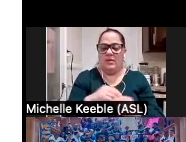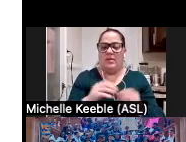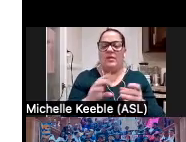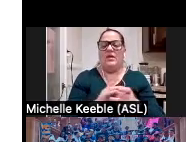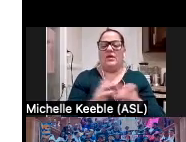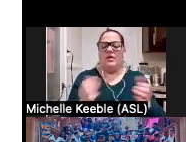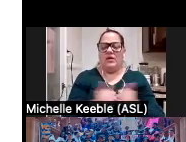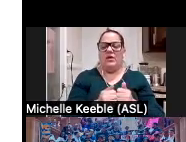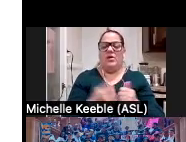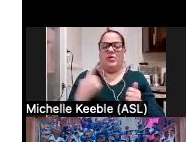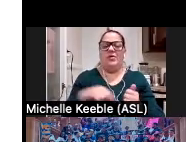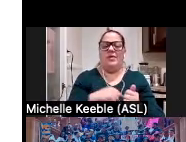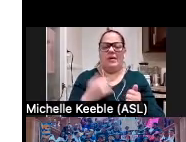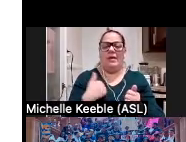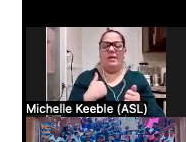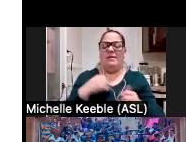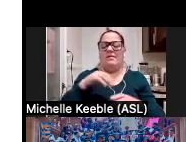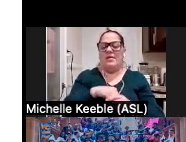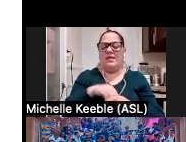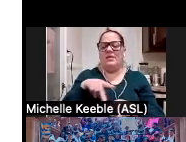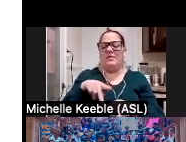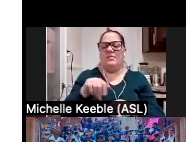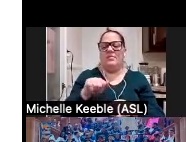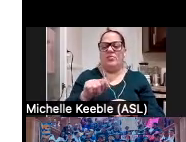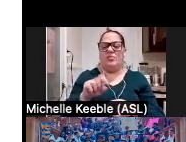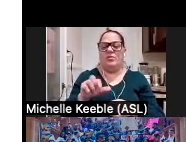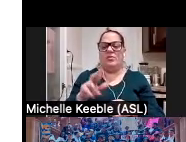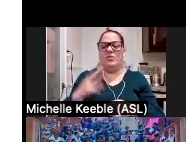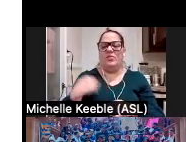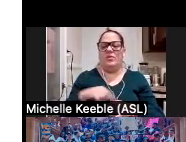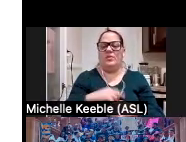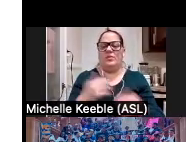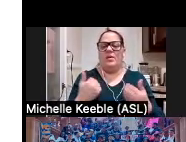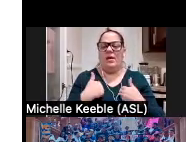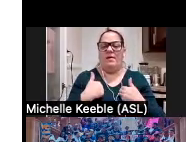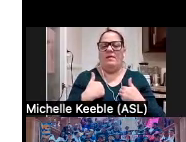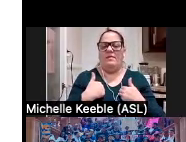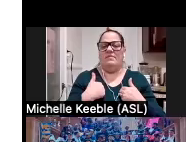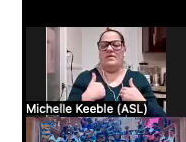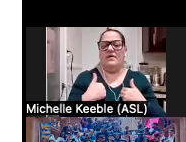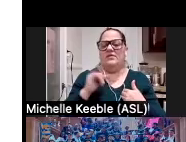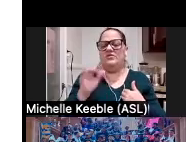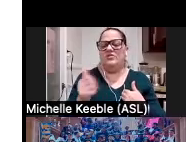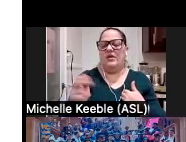have within the portal. So yes, we do have a straight jacket that starts off that question of